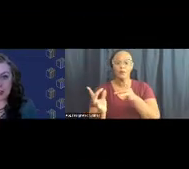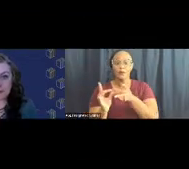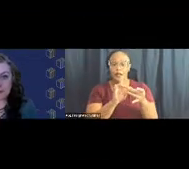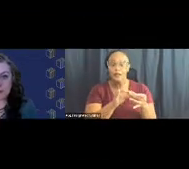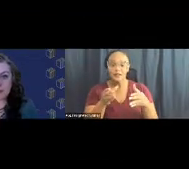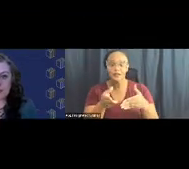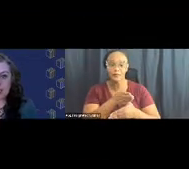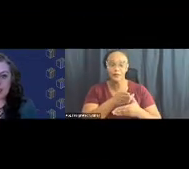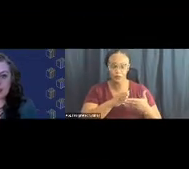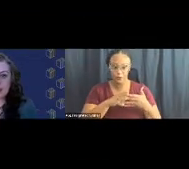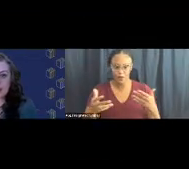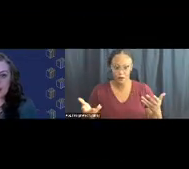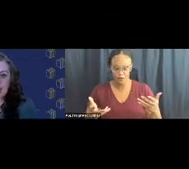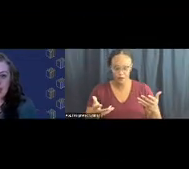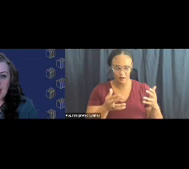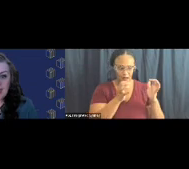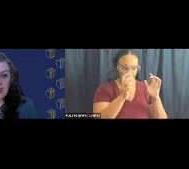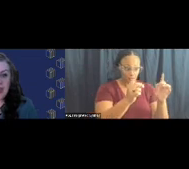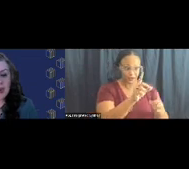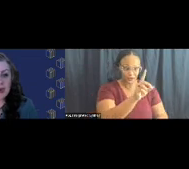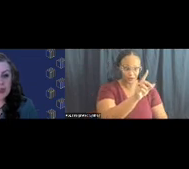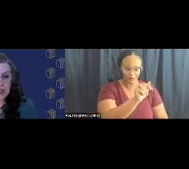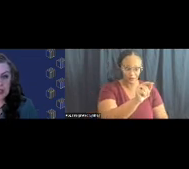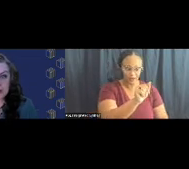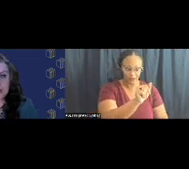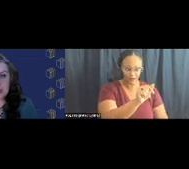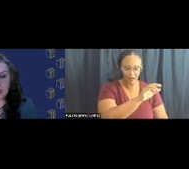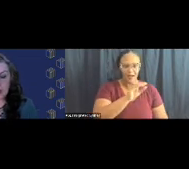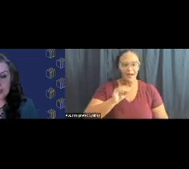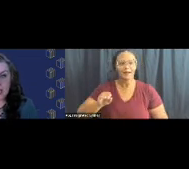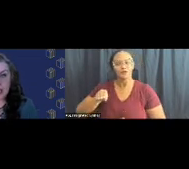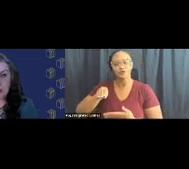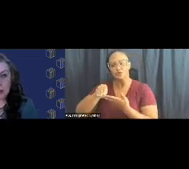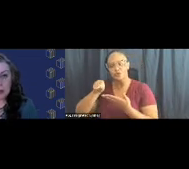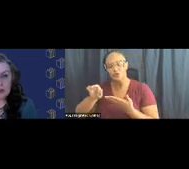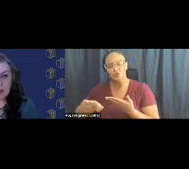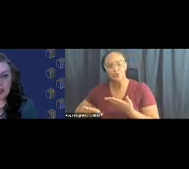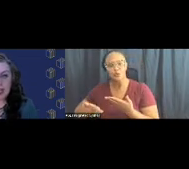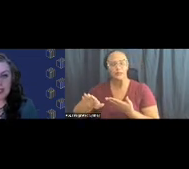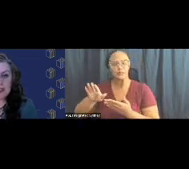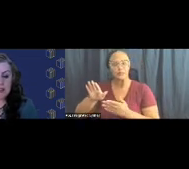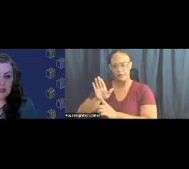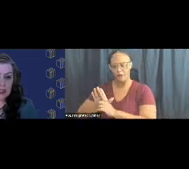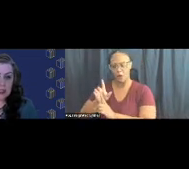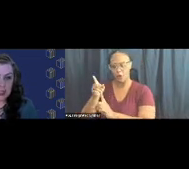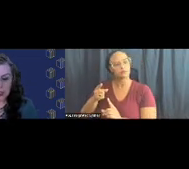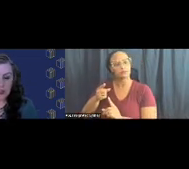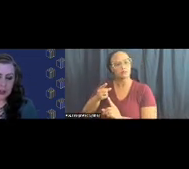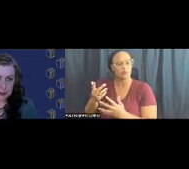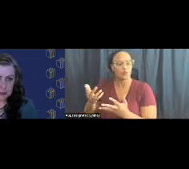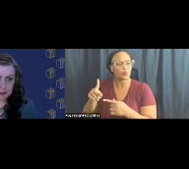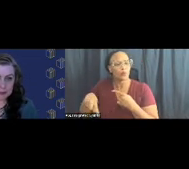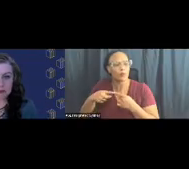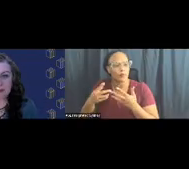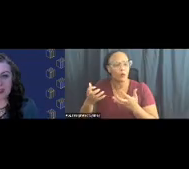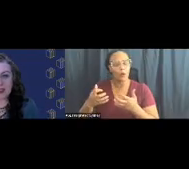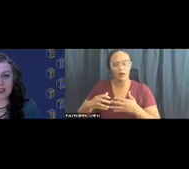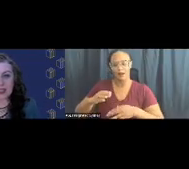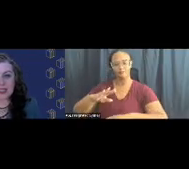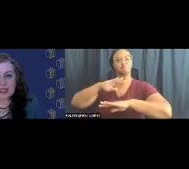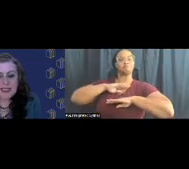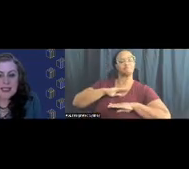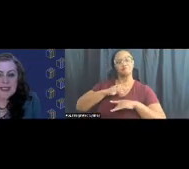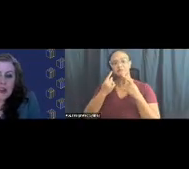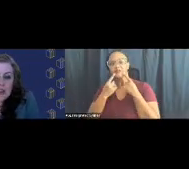data and the goals that students experiencing a purposeful and fulfilling adulthood. This stands